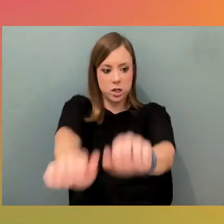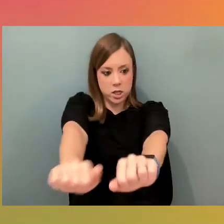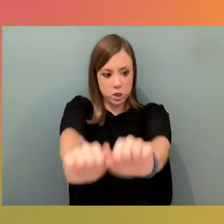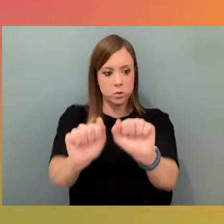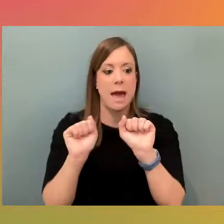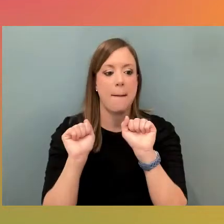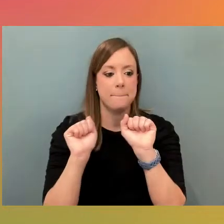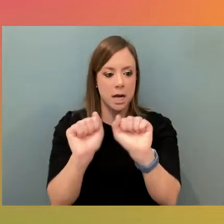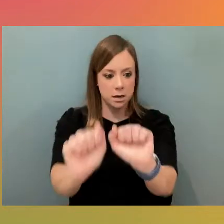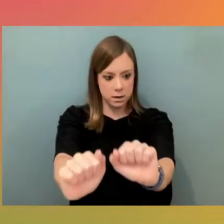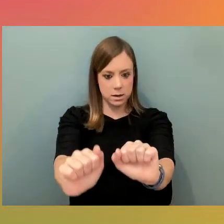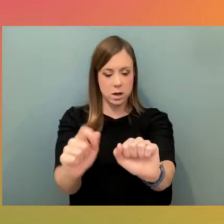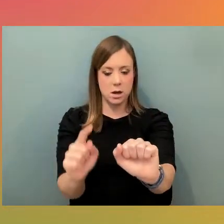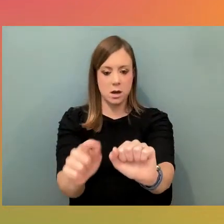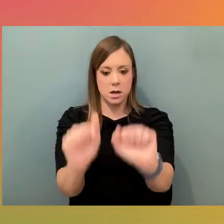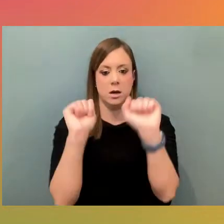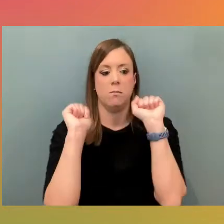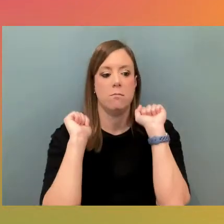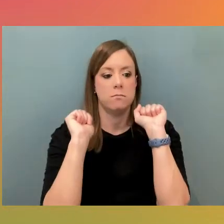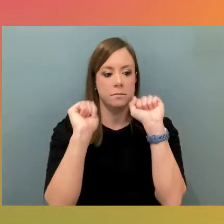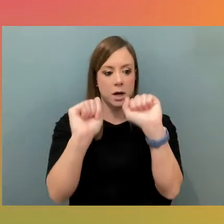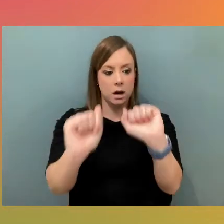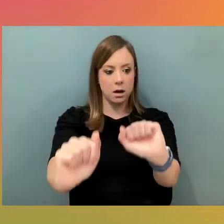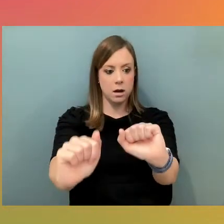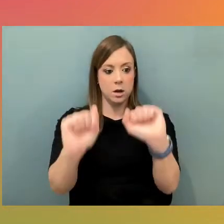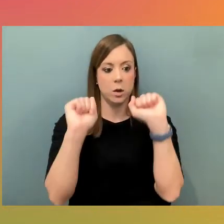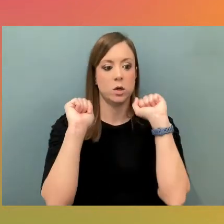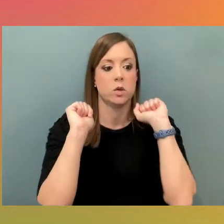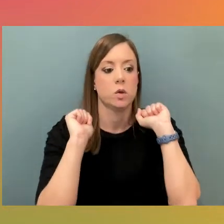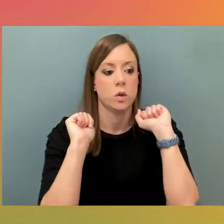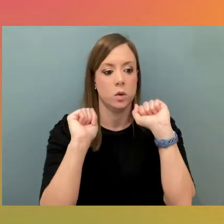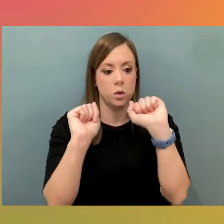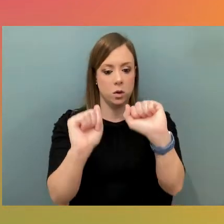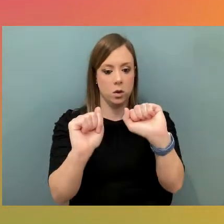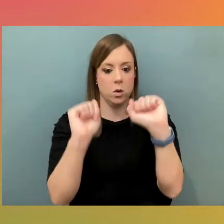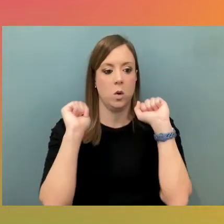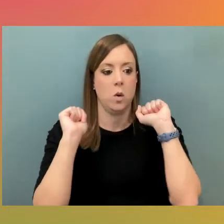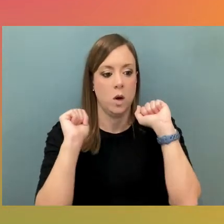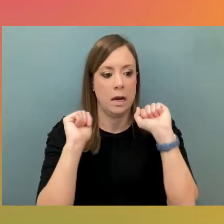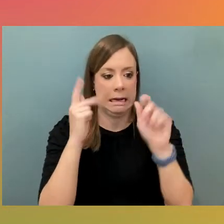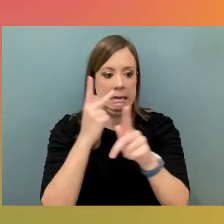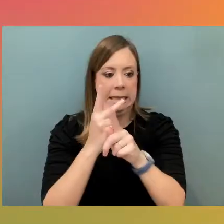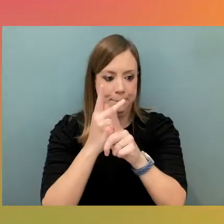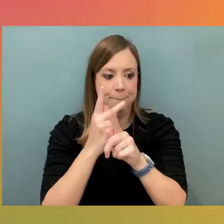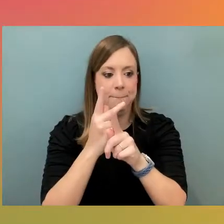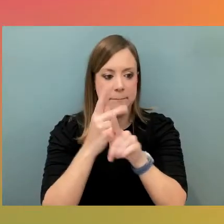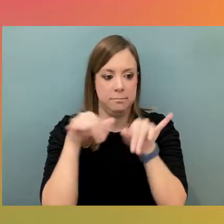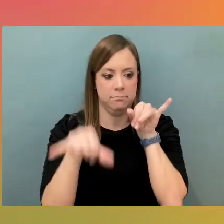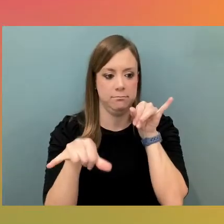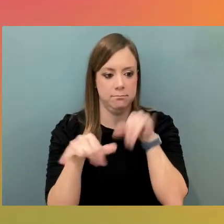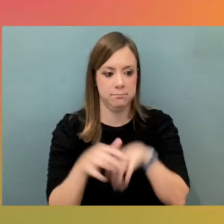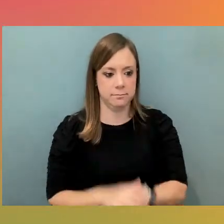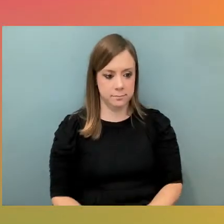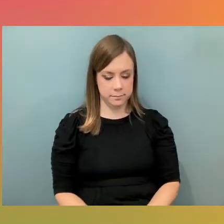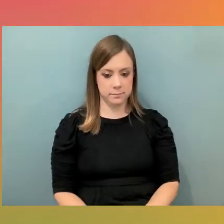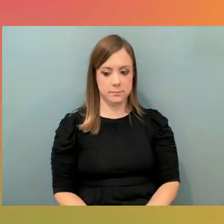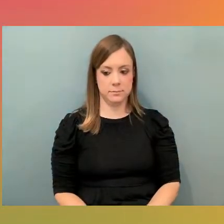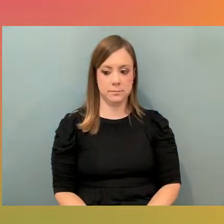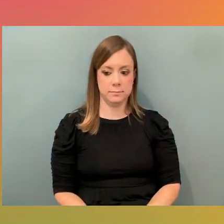DOWN WALK THE PALMS FORWARD AND